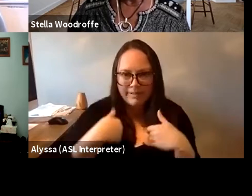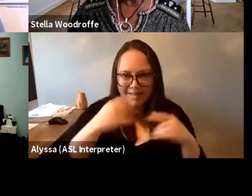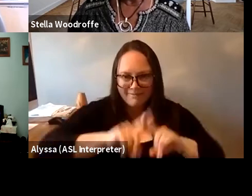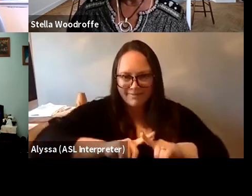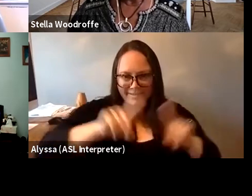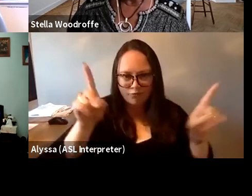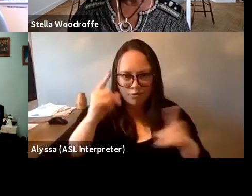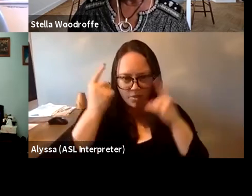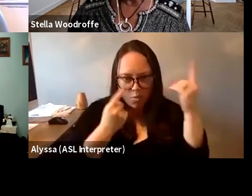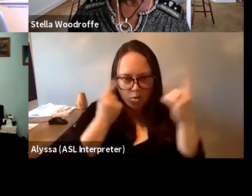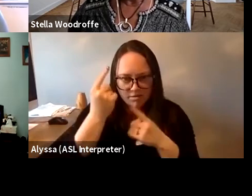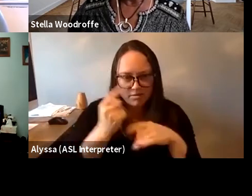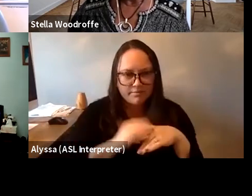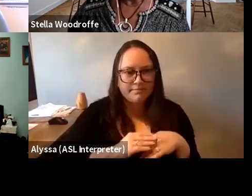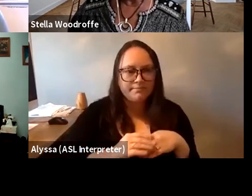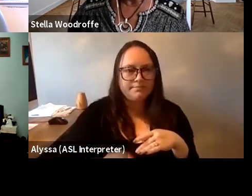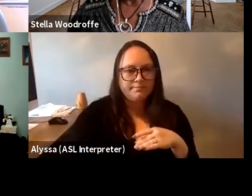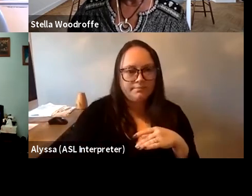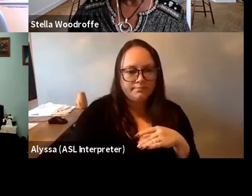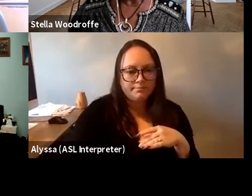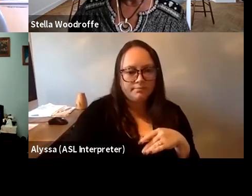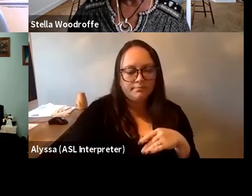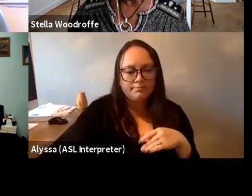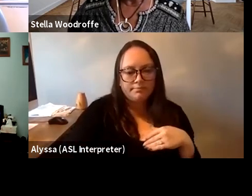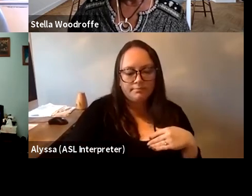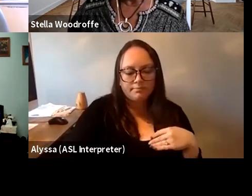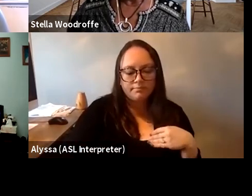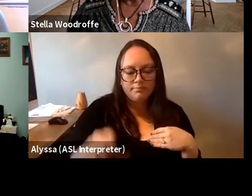I think one thing society needs to change is the need to